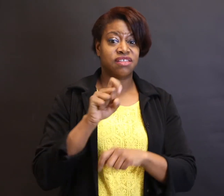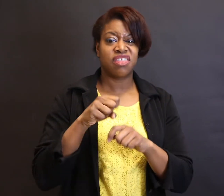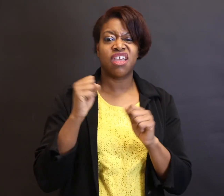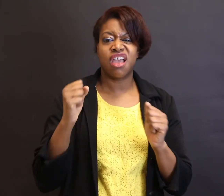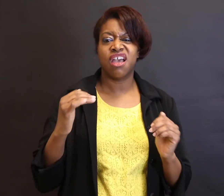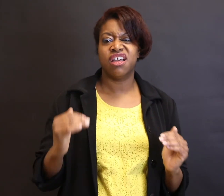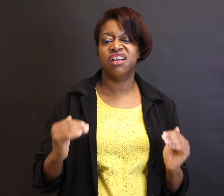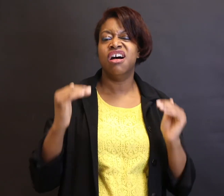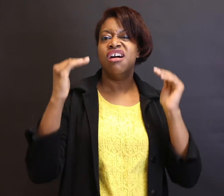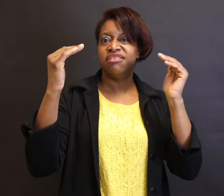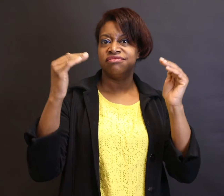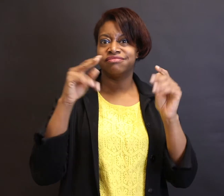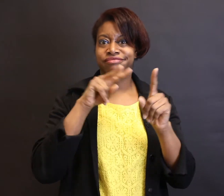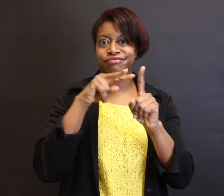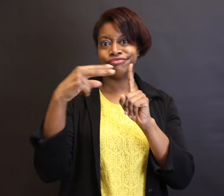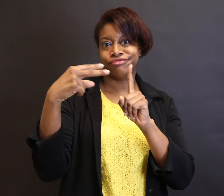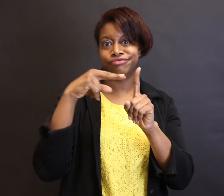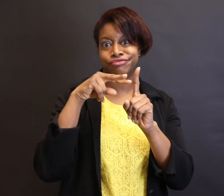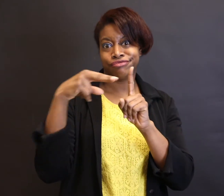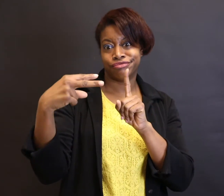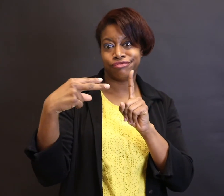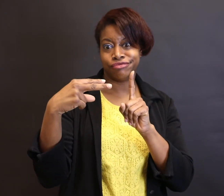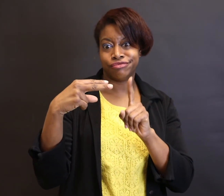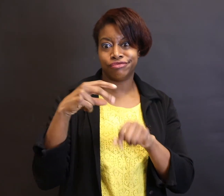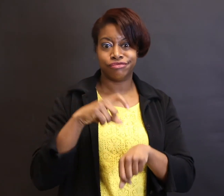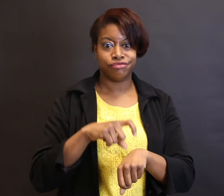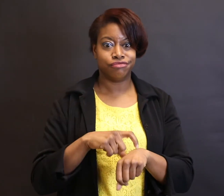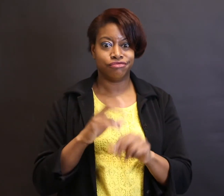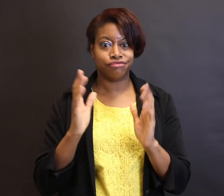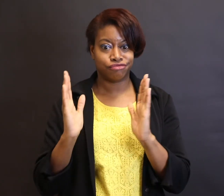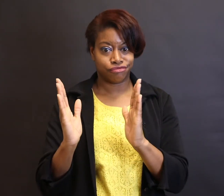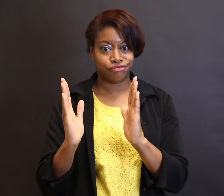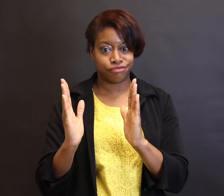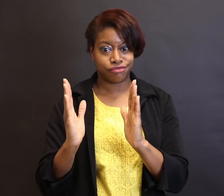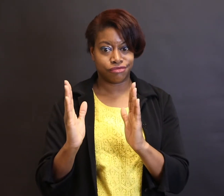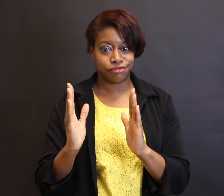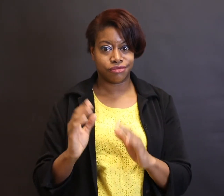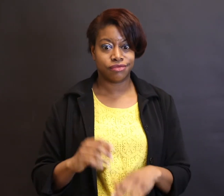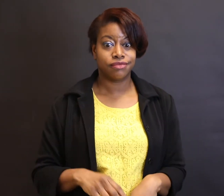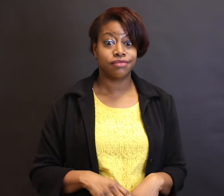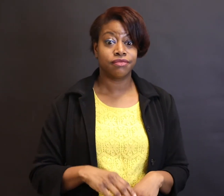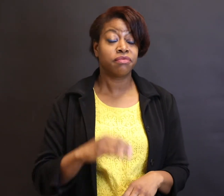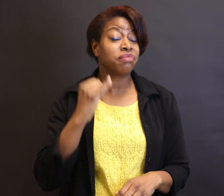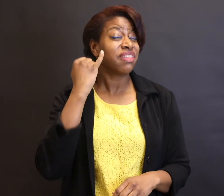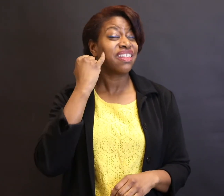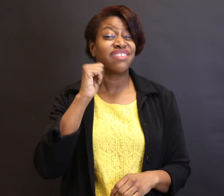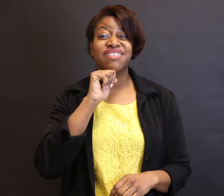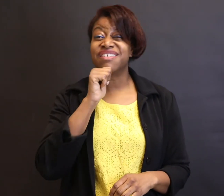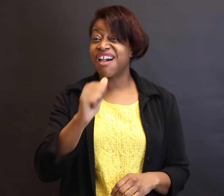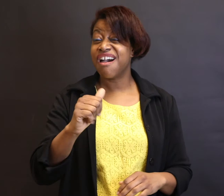they can decide to advance the employee to probationary status any time after (the first 30 days). If the C700 employee does not